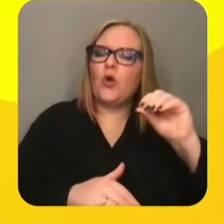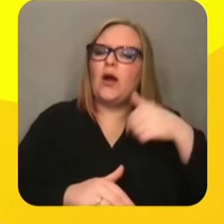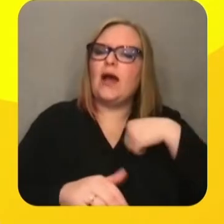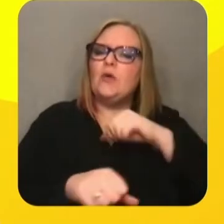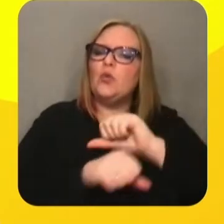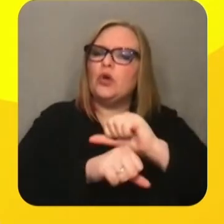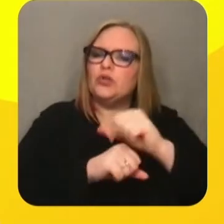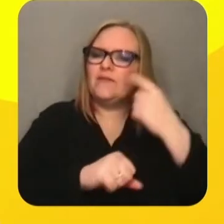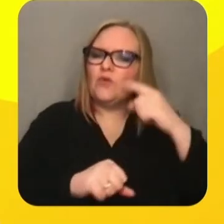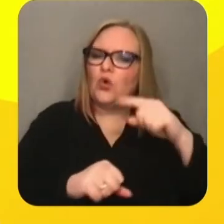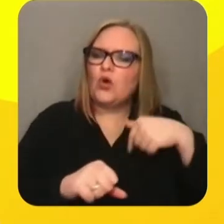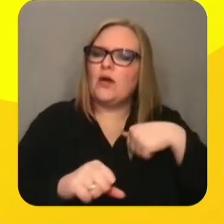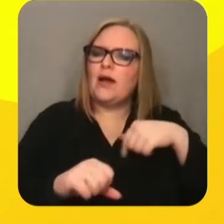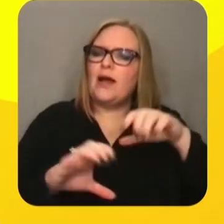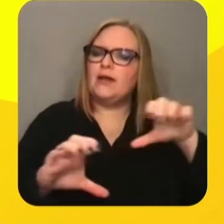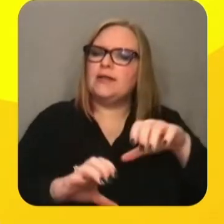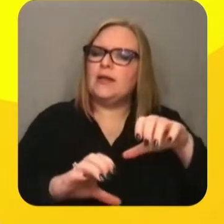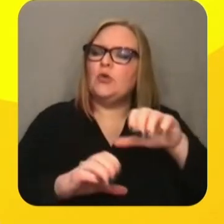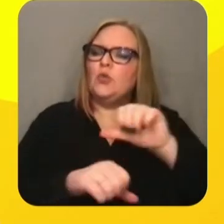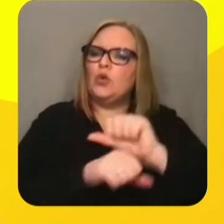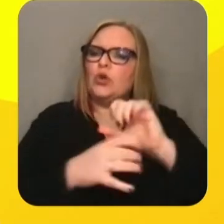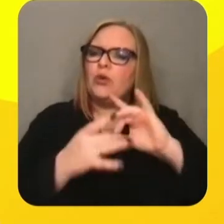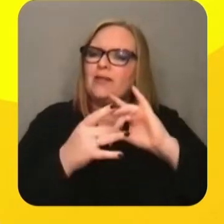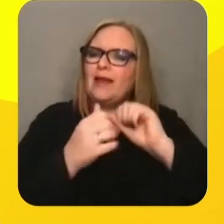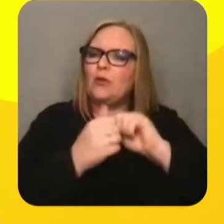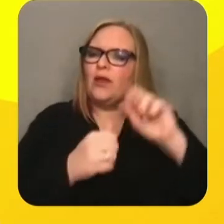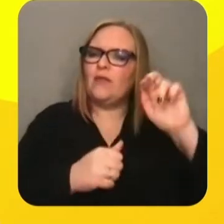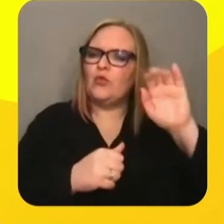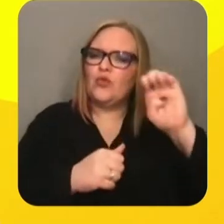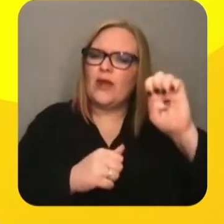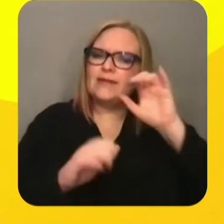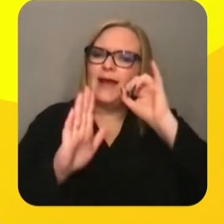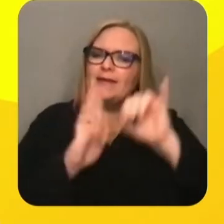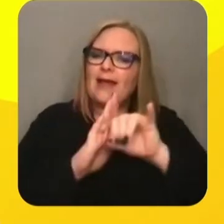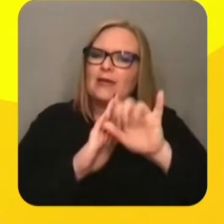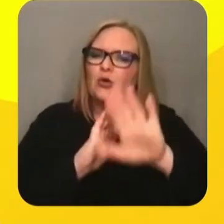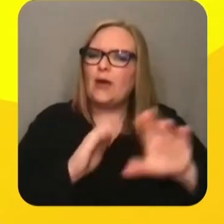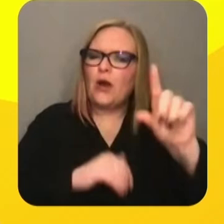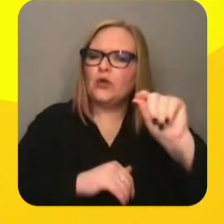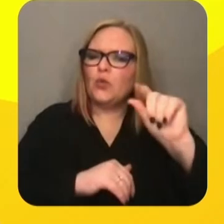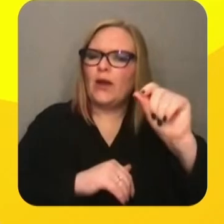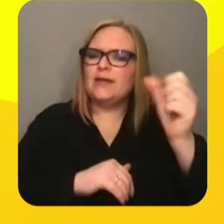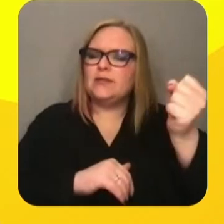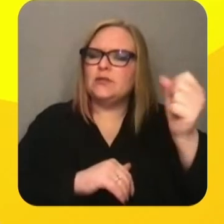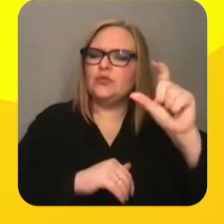to do some work around race and identity in the organization around 2012. And he stood up publicly on a platform and said,